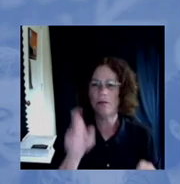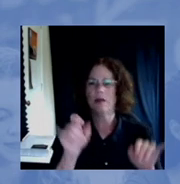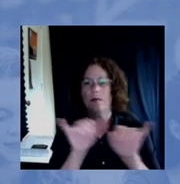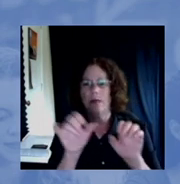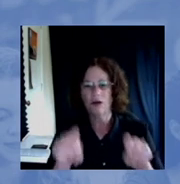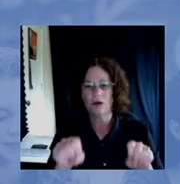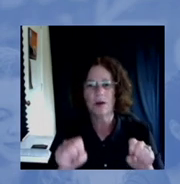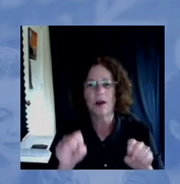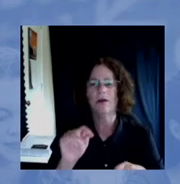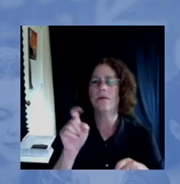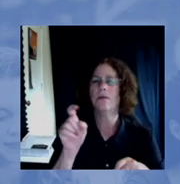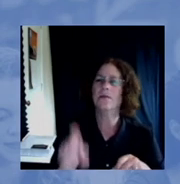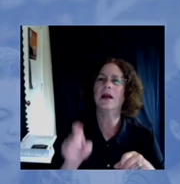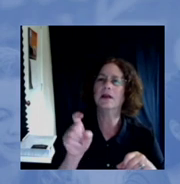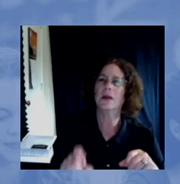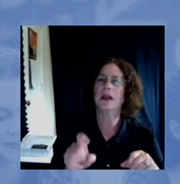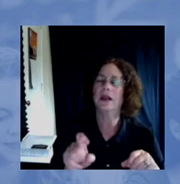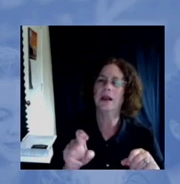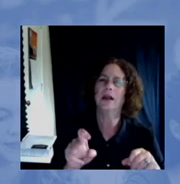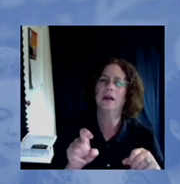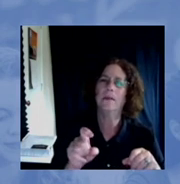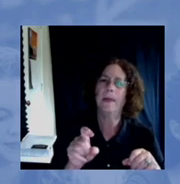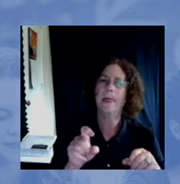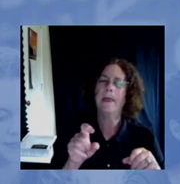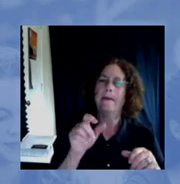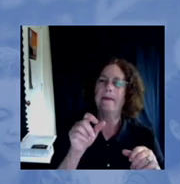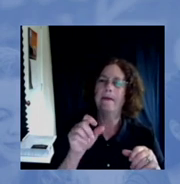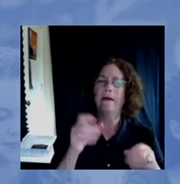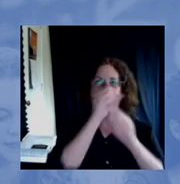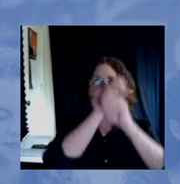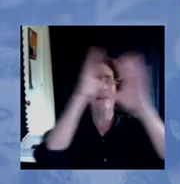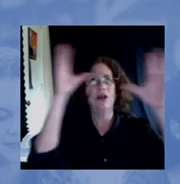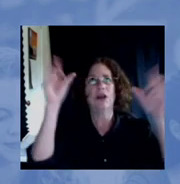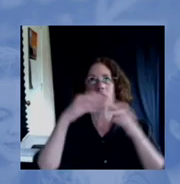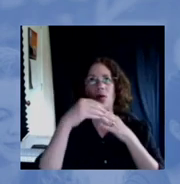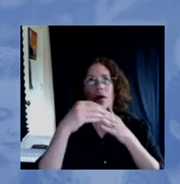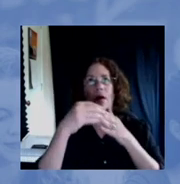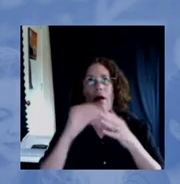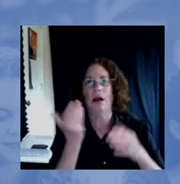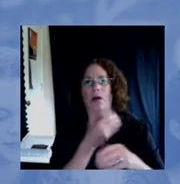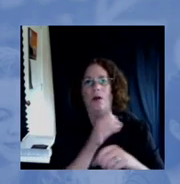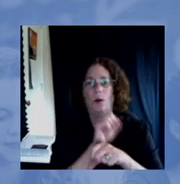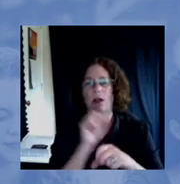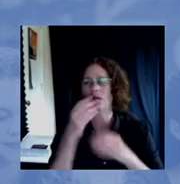BE A SOURCE OF VISION TO GUIDE THIS WORK. SO THANK YOU FOR YOUR WORK AND YOUR VISION.